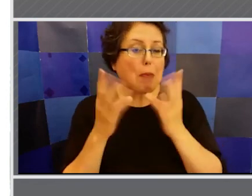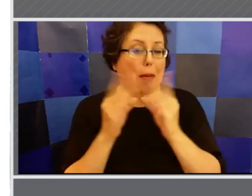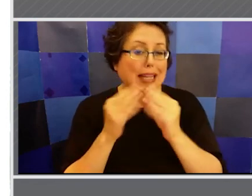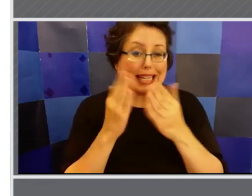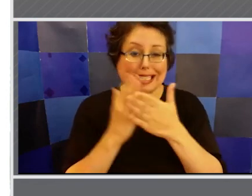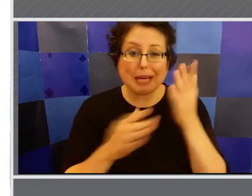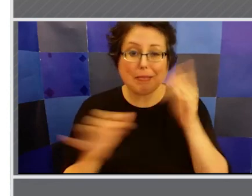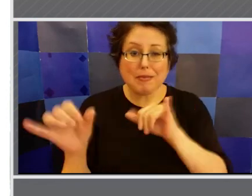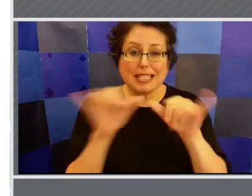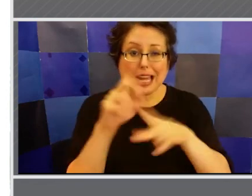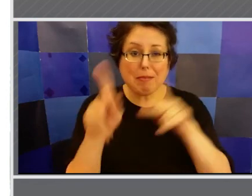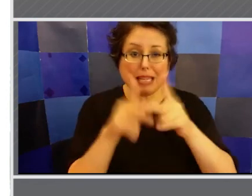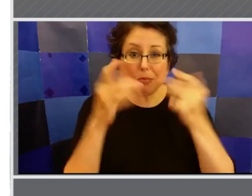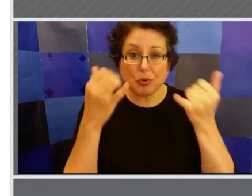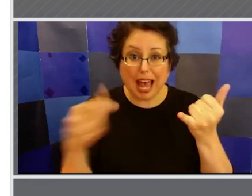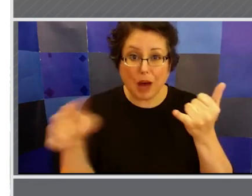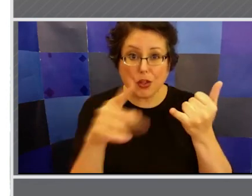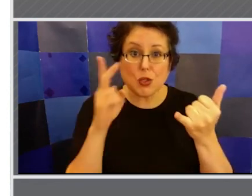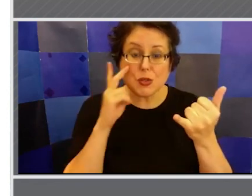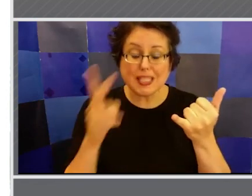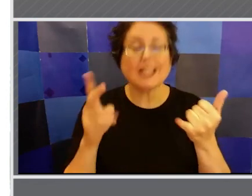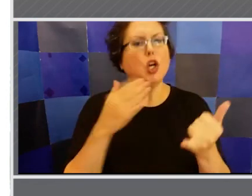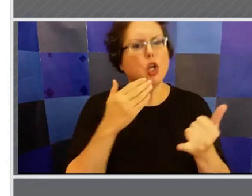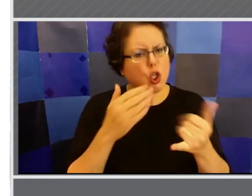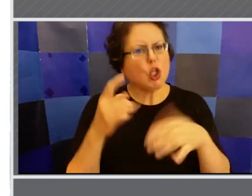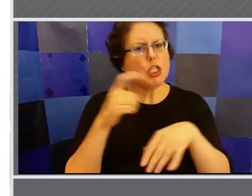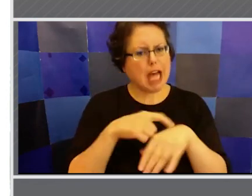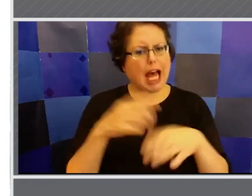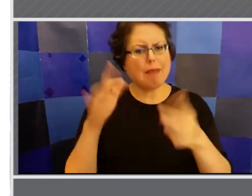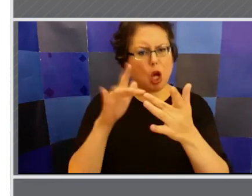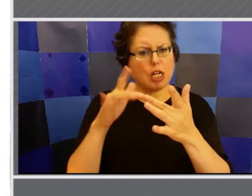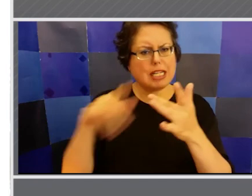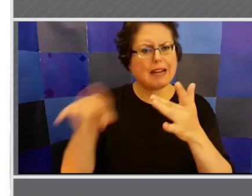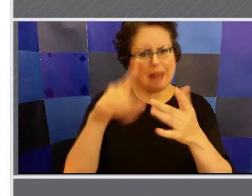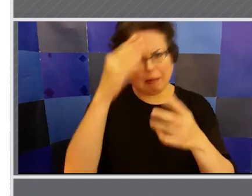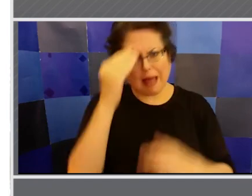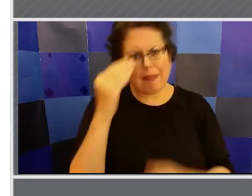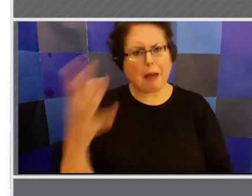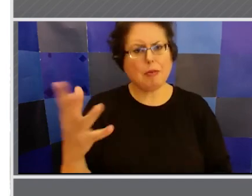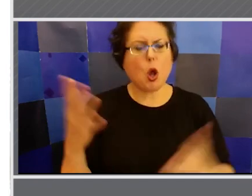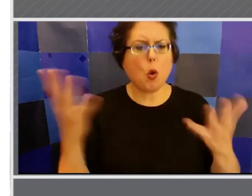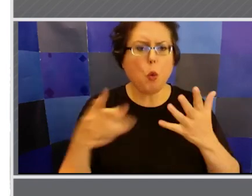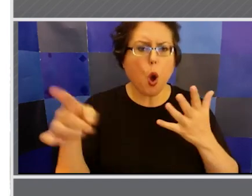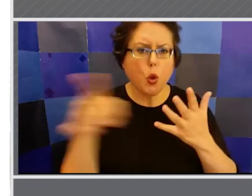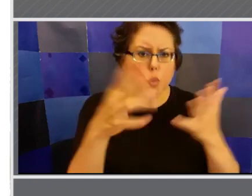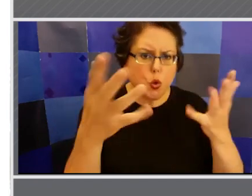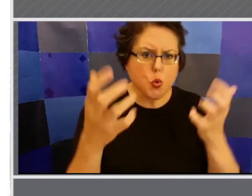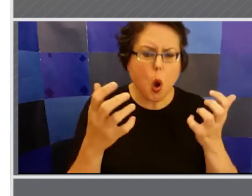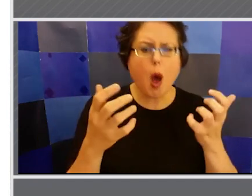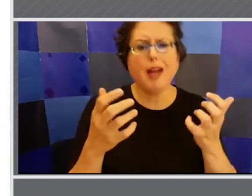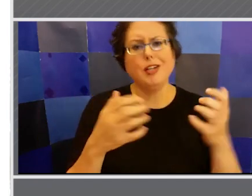That's a great opportunity for you to reach out to them and let them know not only the things that you might be disappointed but the projects you really want to support I